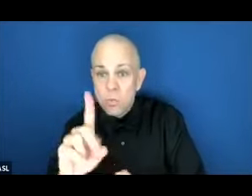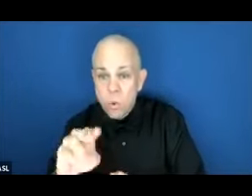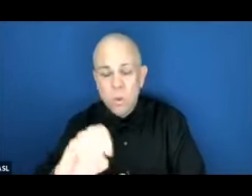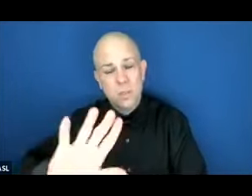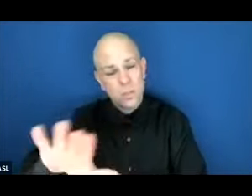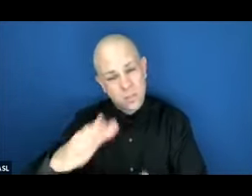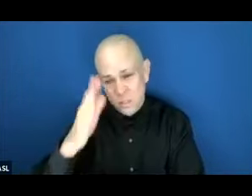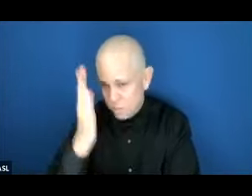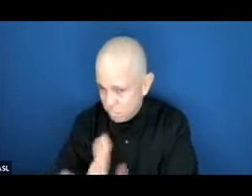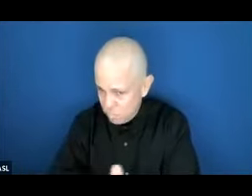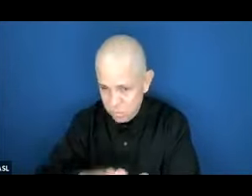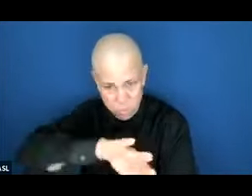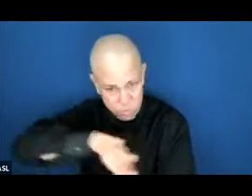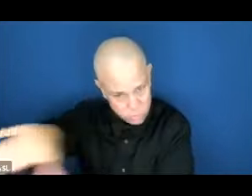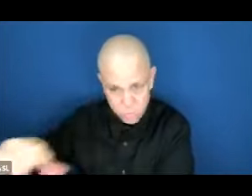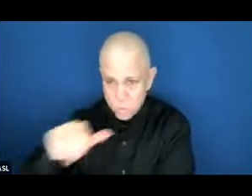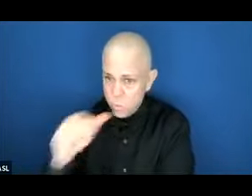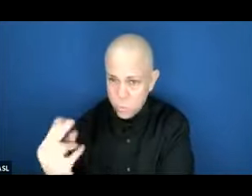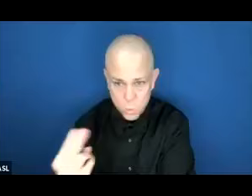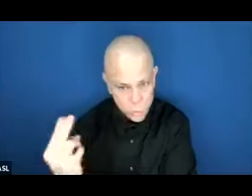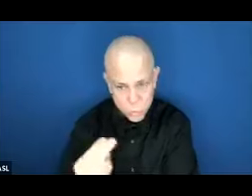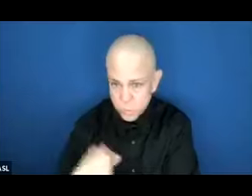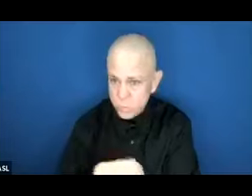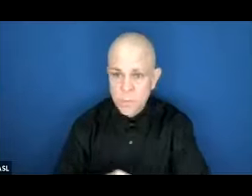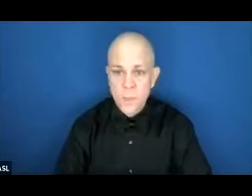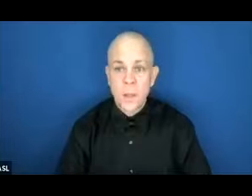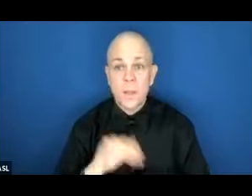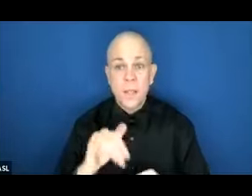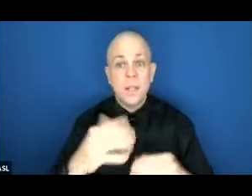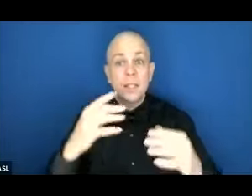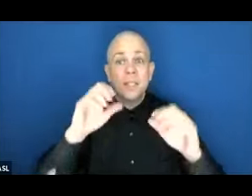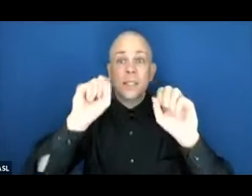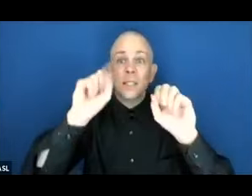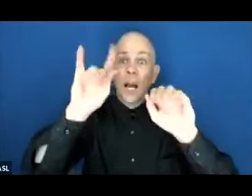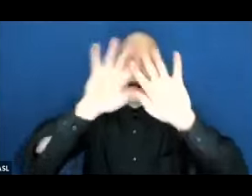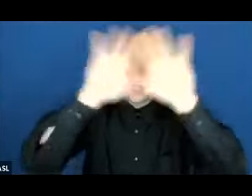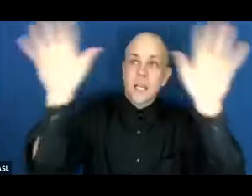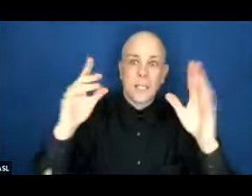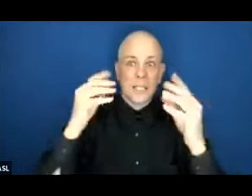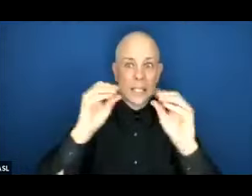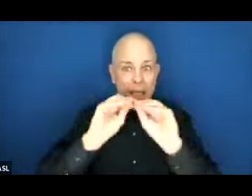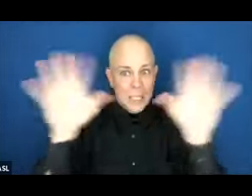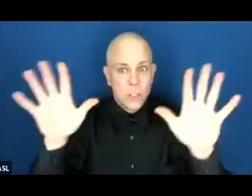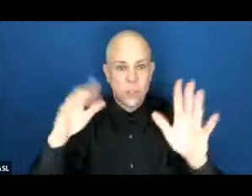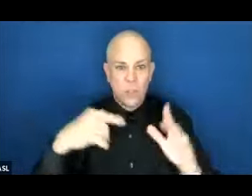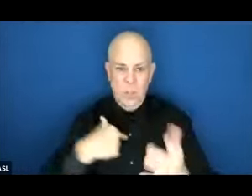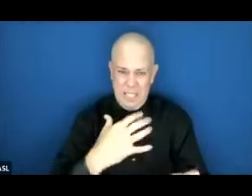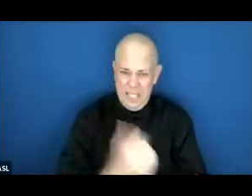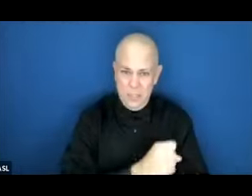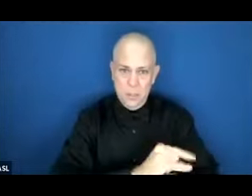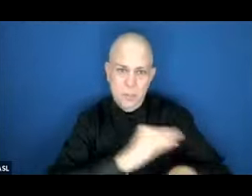while we have this open window of clear air the other thing I'm going to ask is uh please um spread the word that we have areas